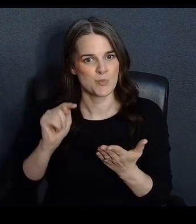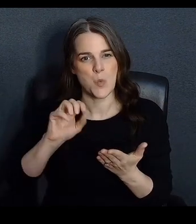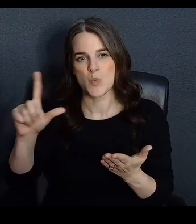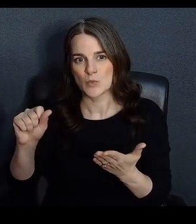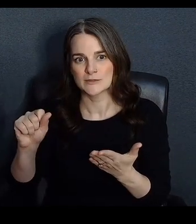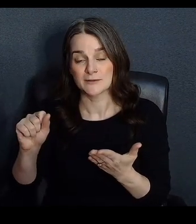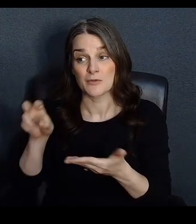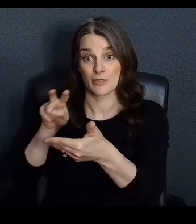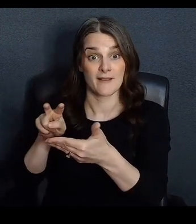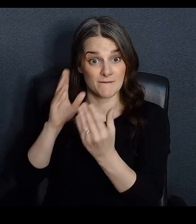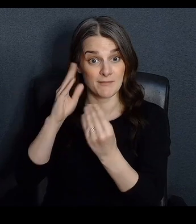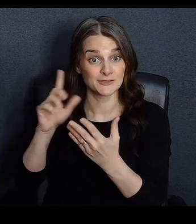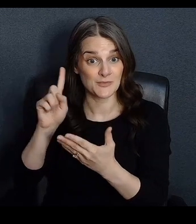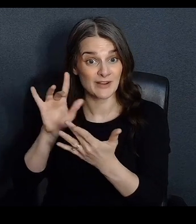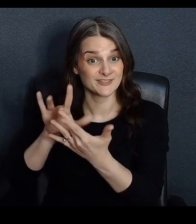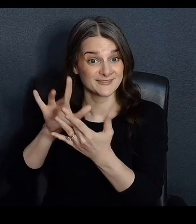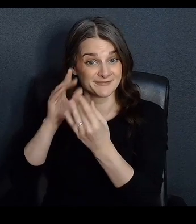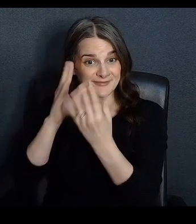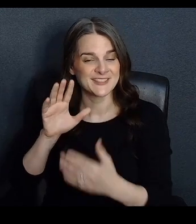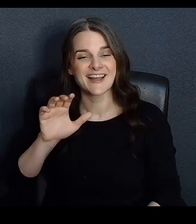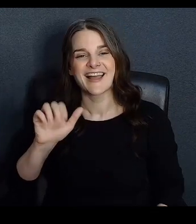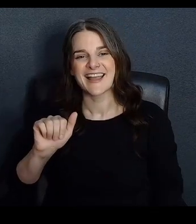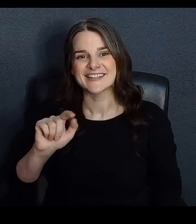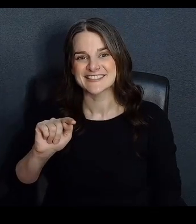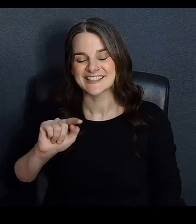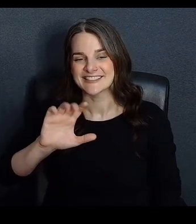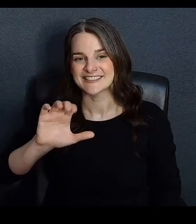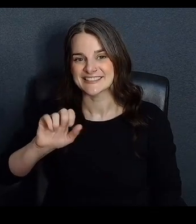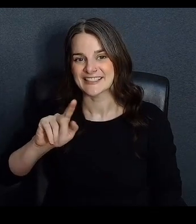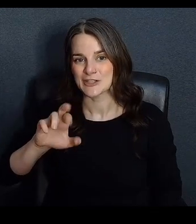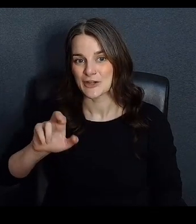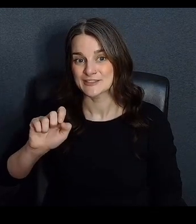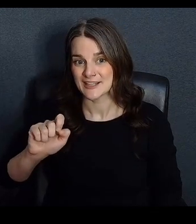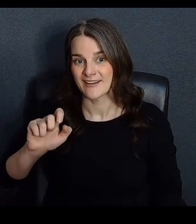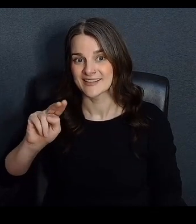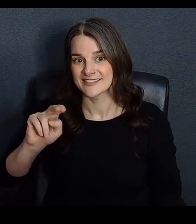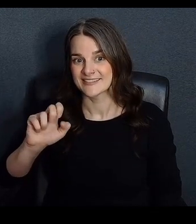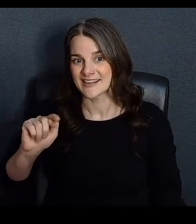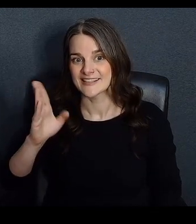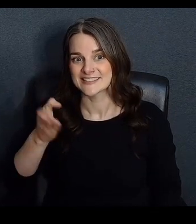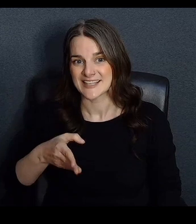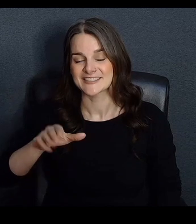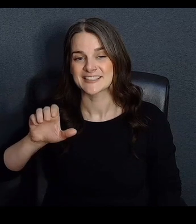programs at at3center.net/state-at-programs.